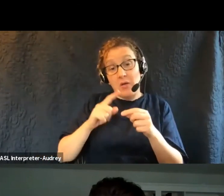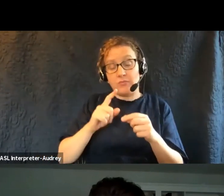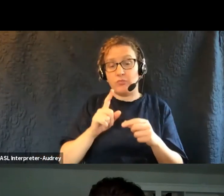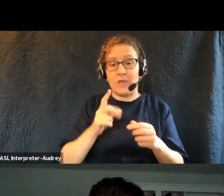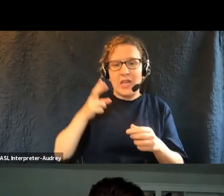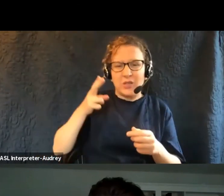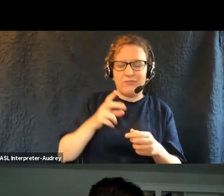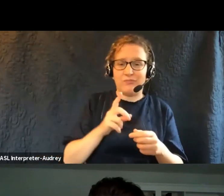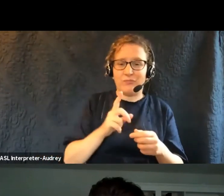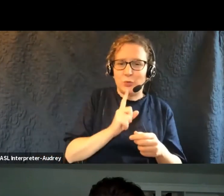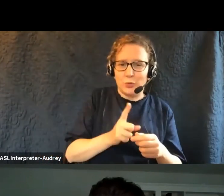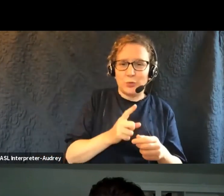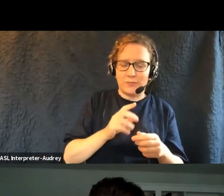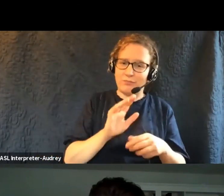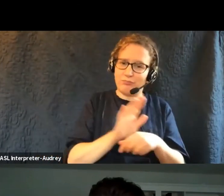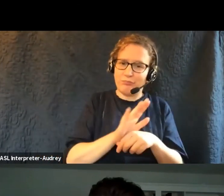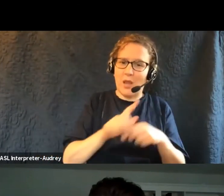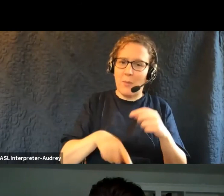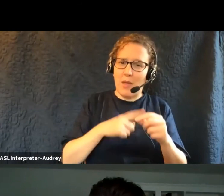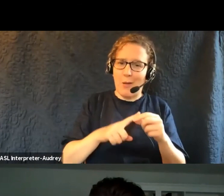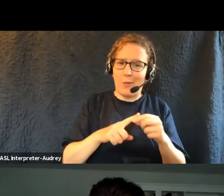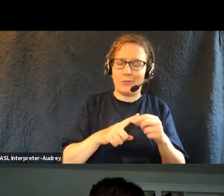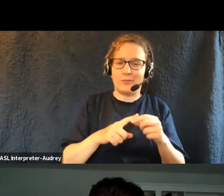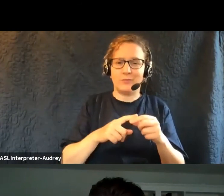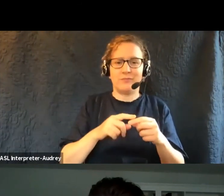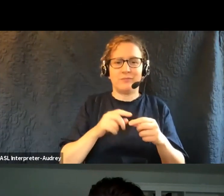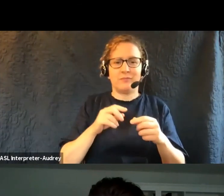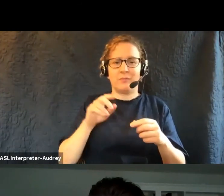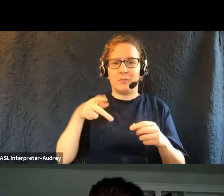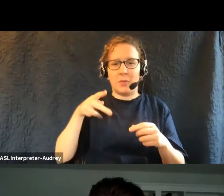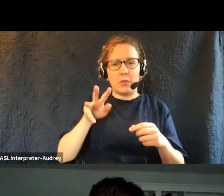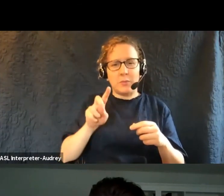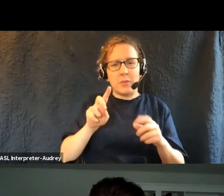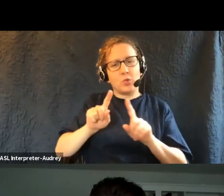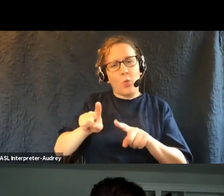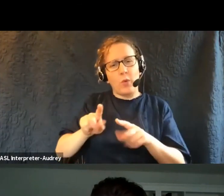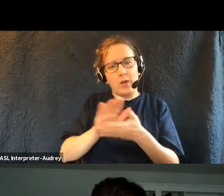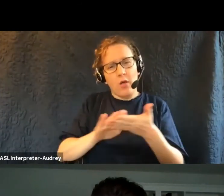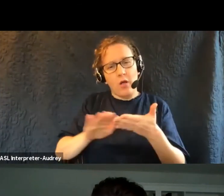of college programs that's been emerging over the last 10 years in response to federal funding.